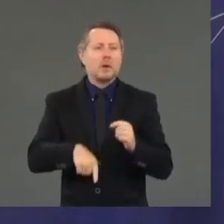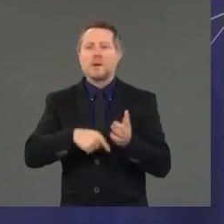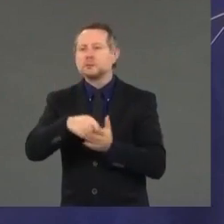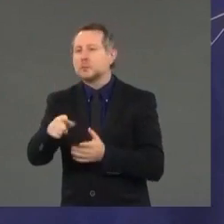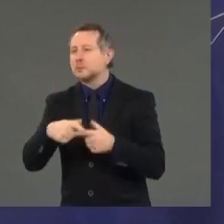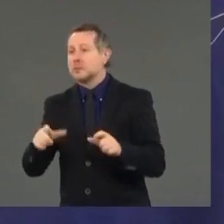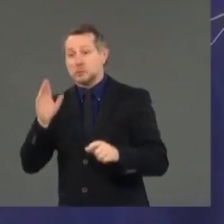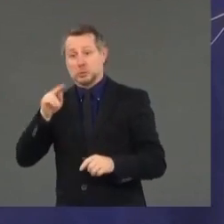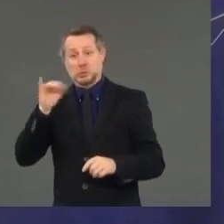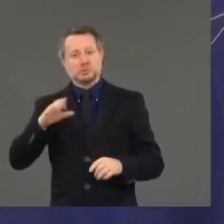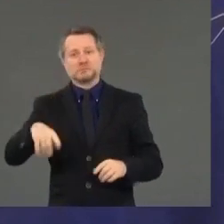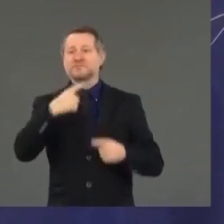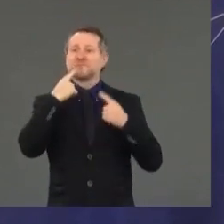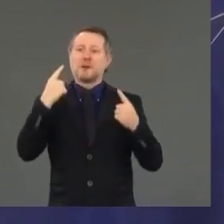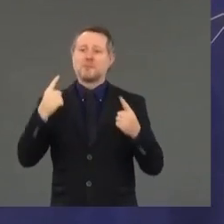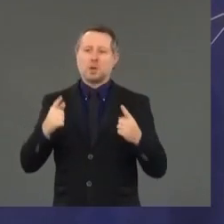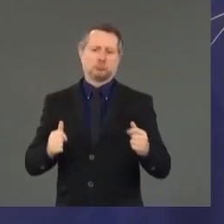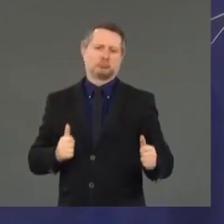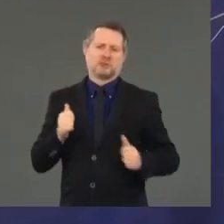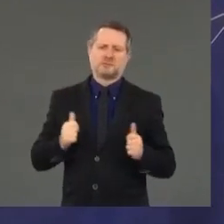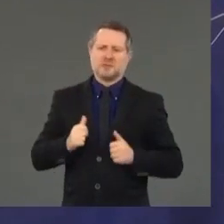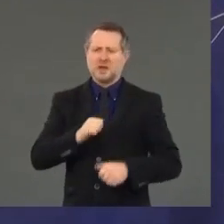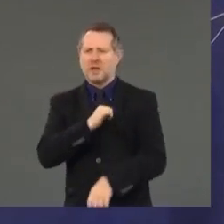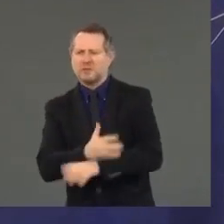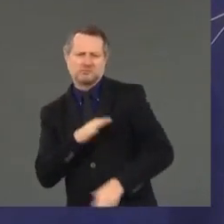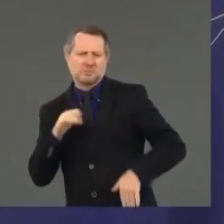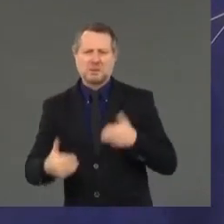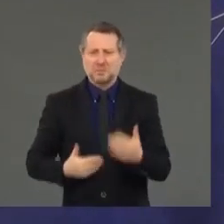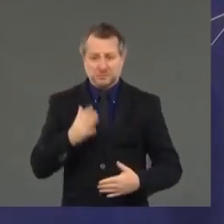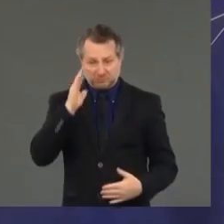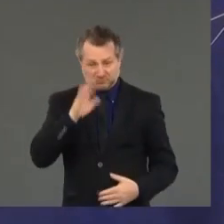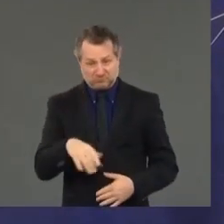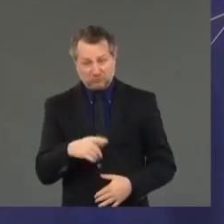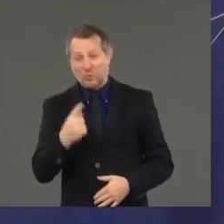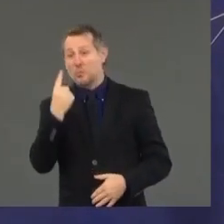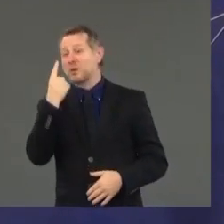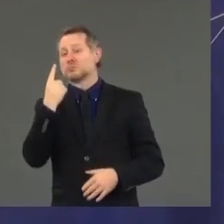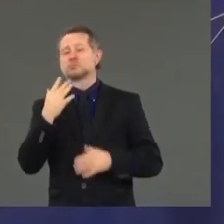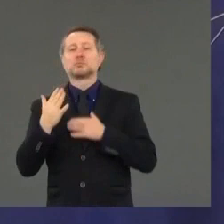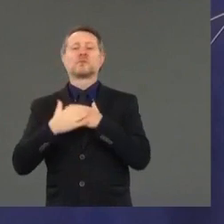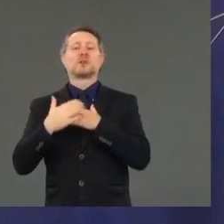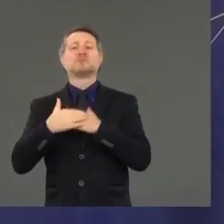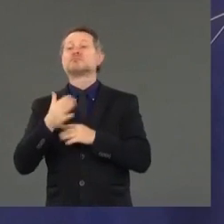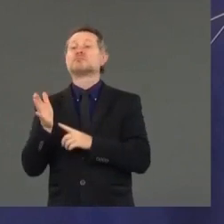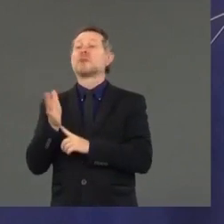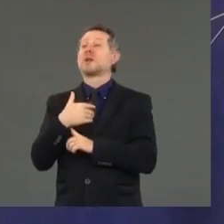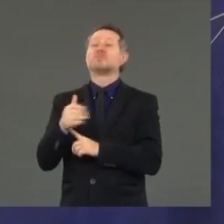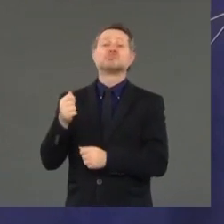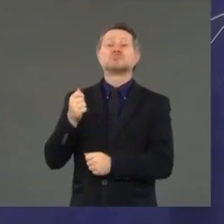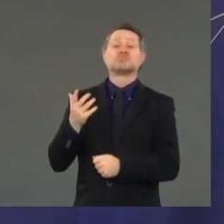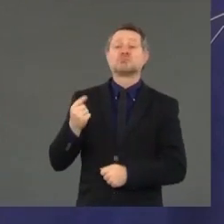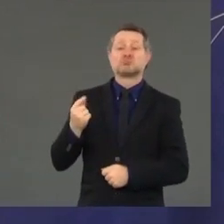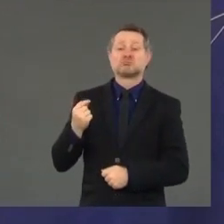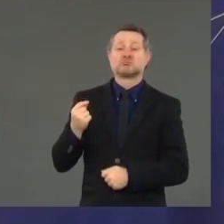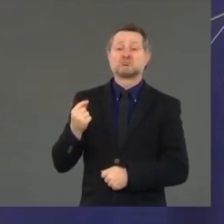ECONOMY IS SLOW, I DON'T HAVE A PAYCHECK, I HAVE TO GET OUT OF THE HOUSE, WE ARE ALL ABOUT ENERGY AND AGGRESSIVENESS IN NEW